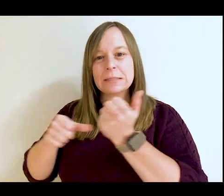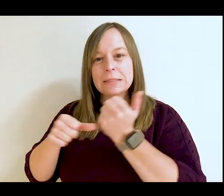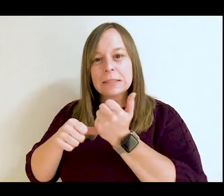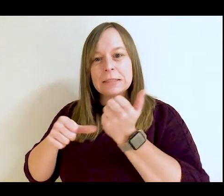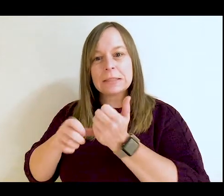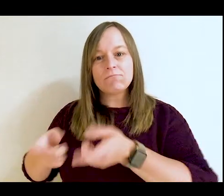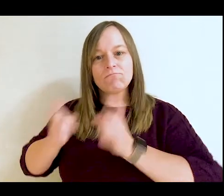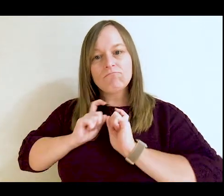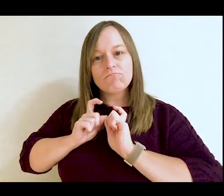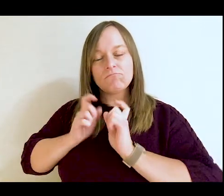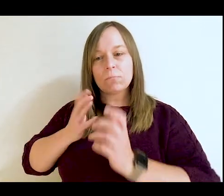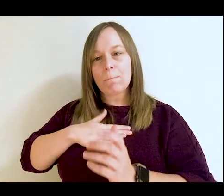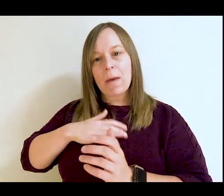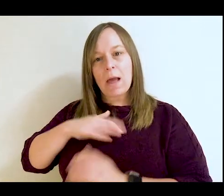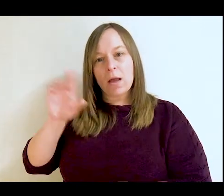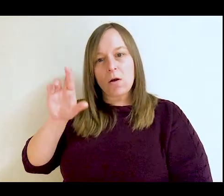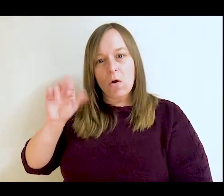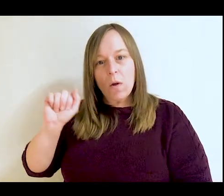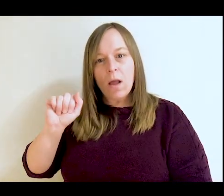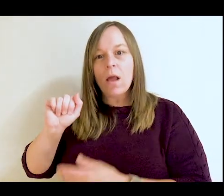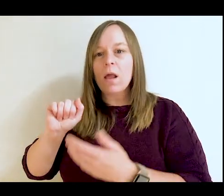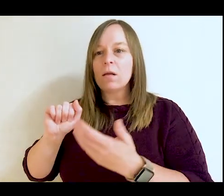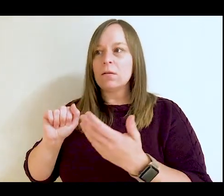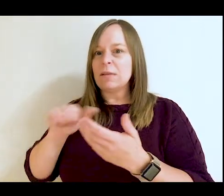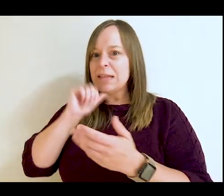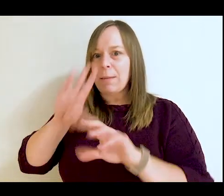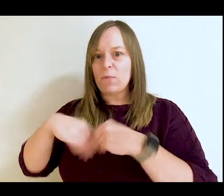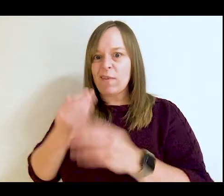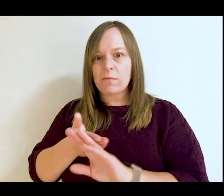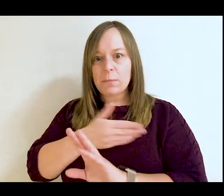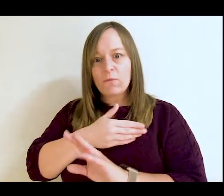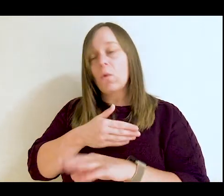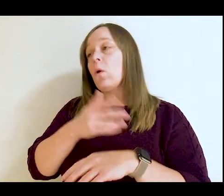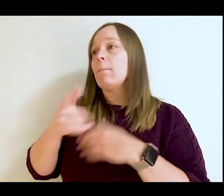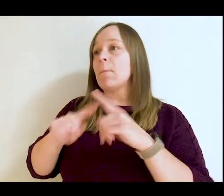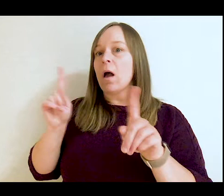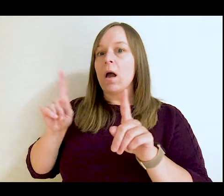assistance in gaining the accommodations that I wasn't being provided with but